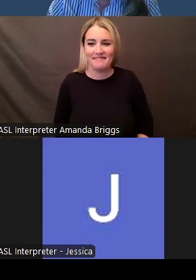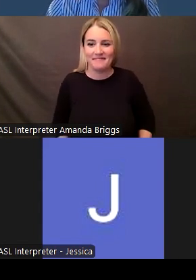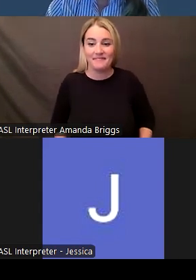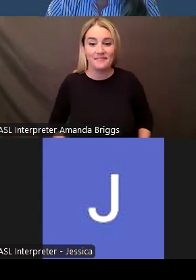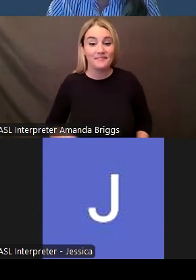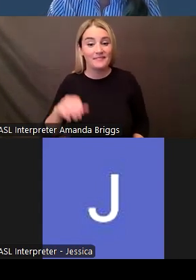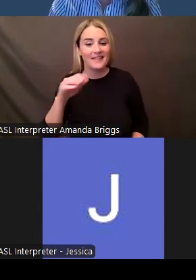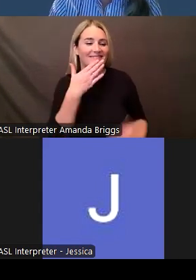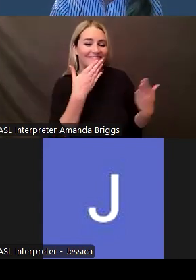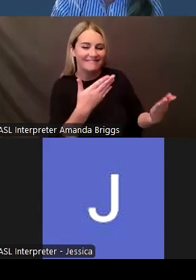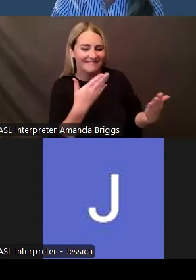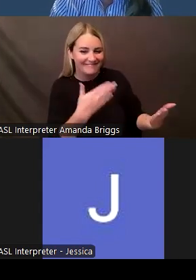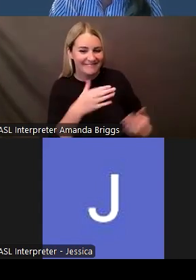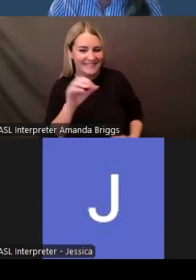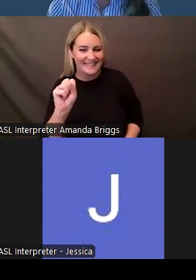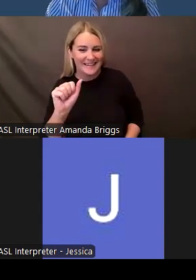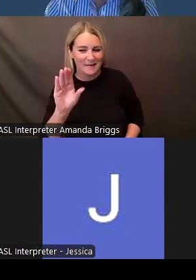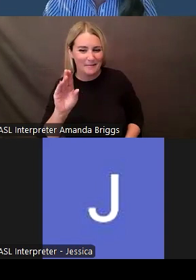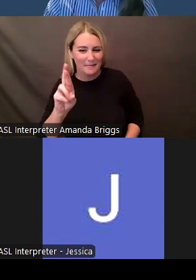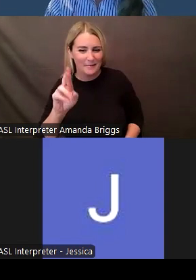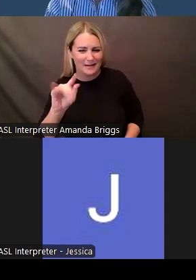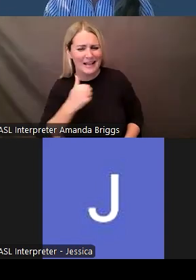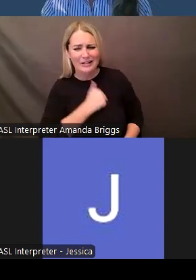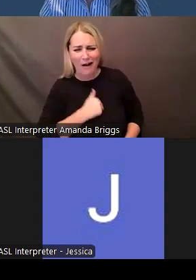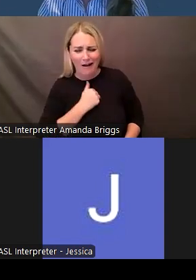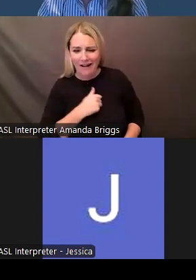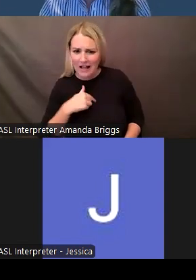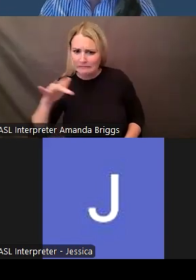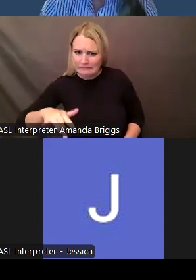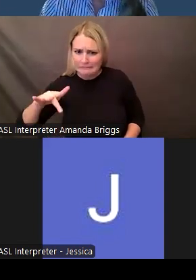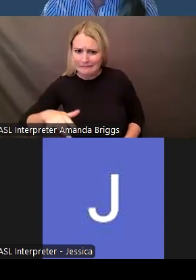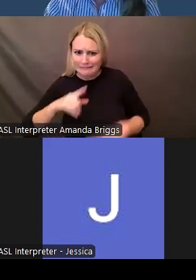[Anna Leach-Proffer] Thank you Sabrina. Sorry folks. It wouldn't let me unmute myself.